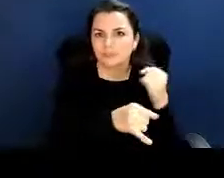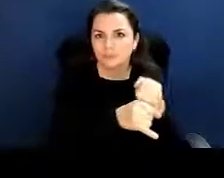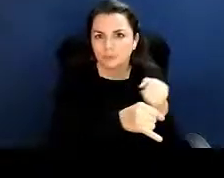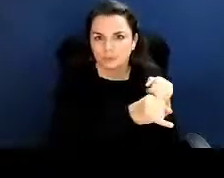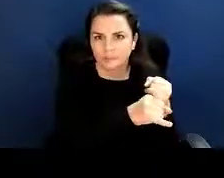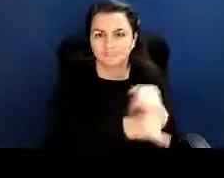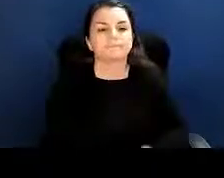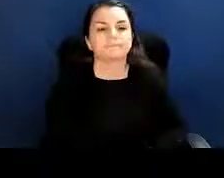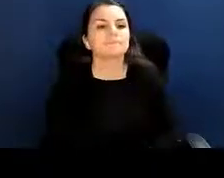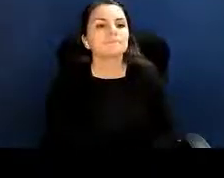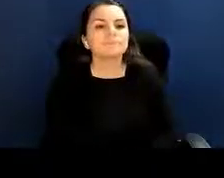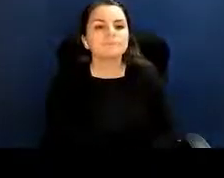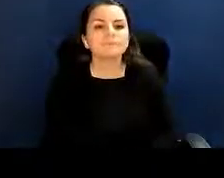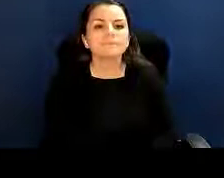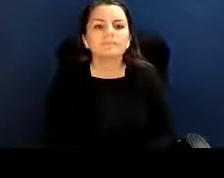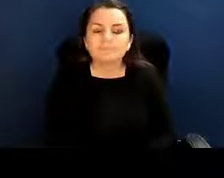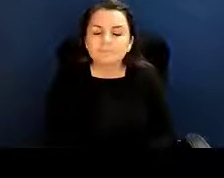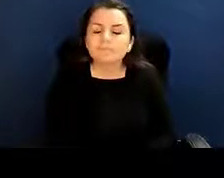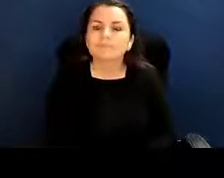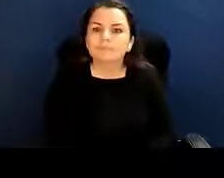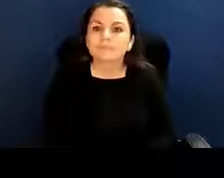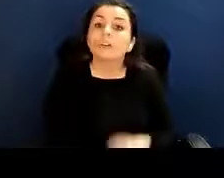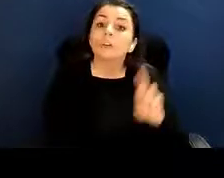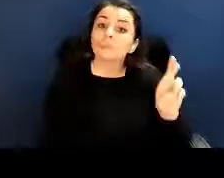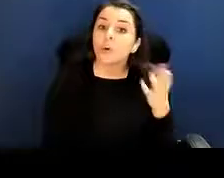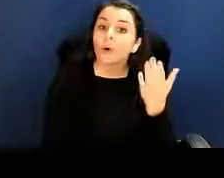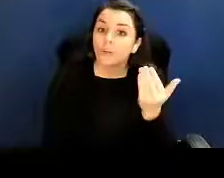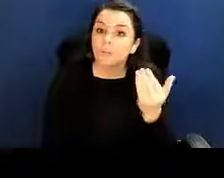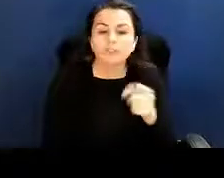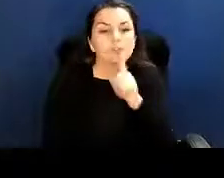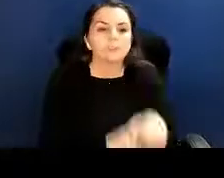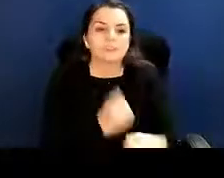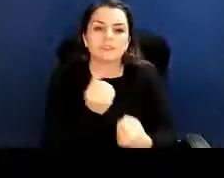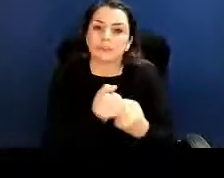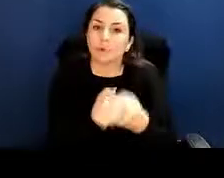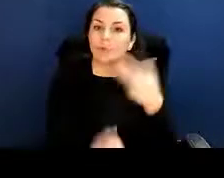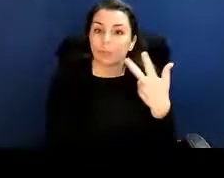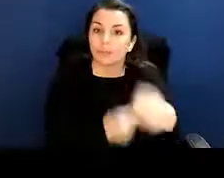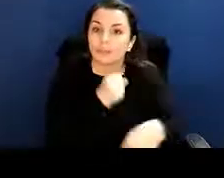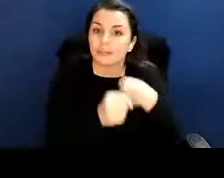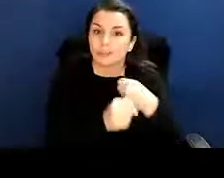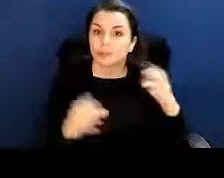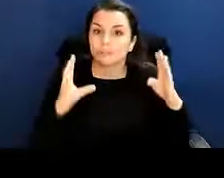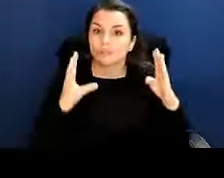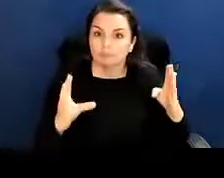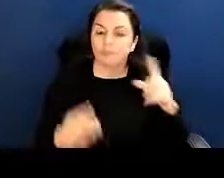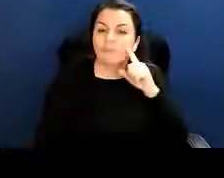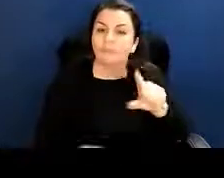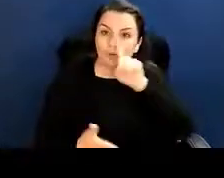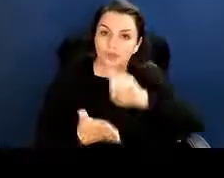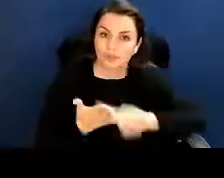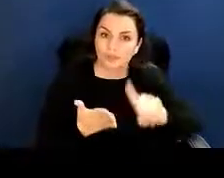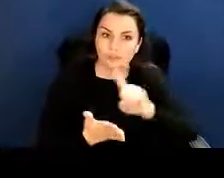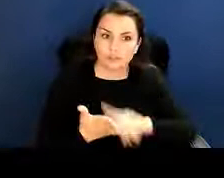So, the R15 supports 3 years of research. You would have a 12-page research strategy section